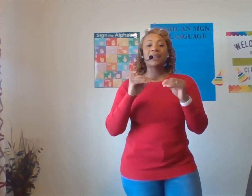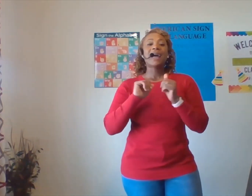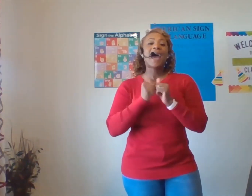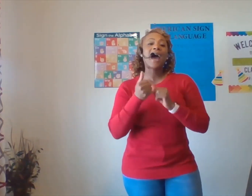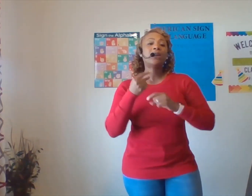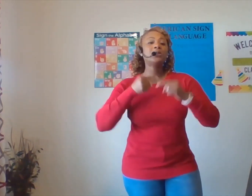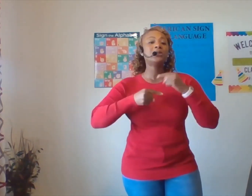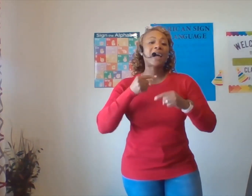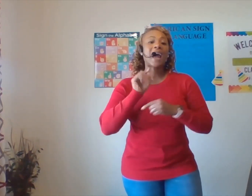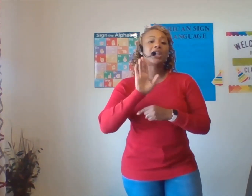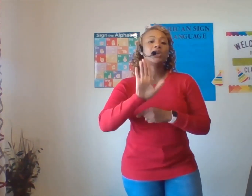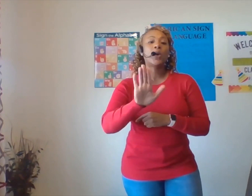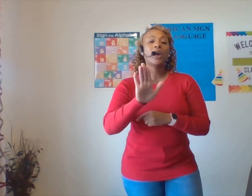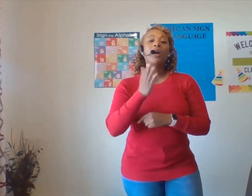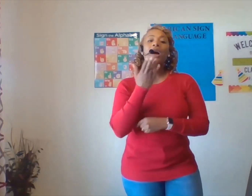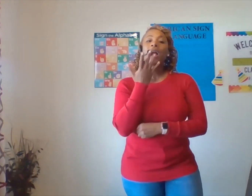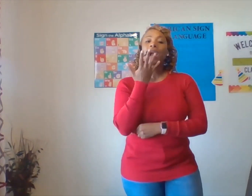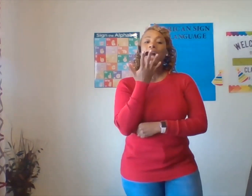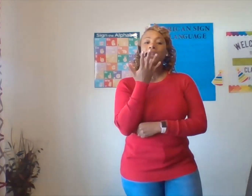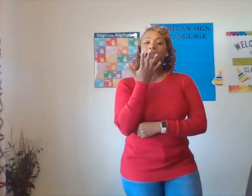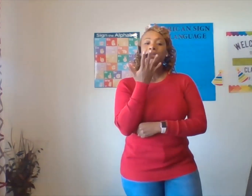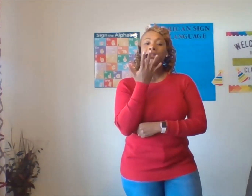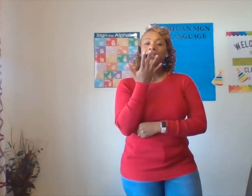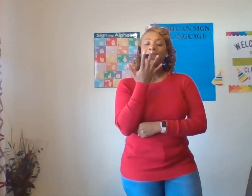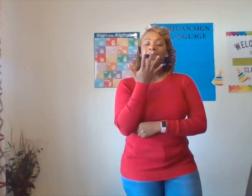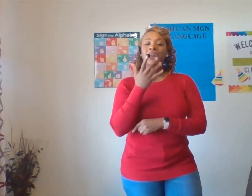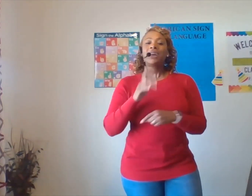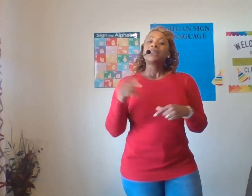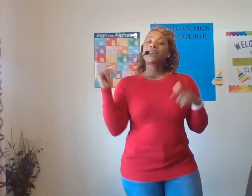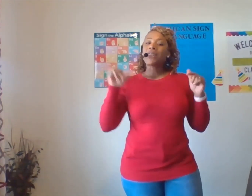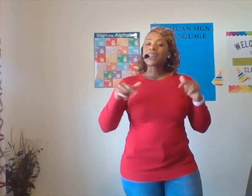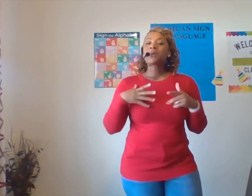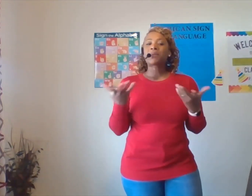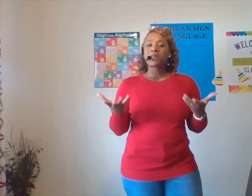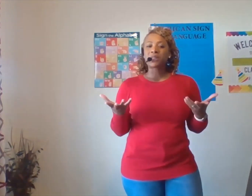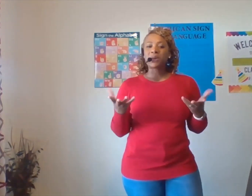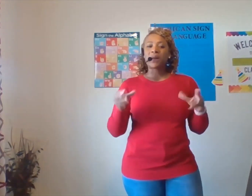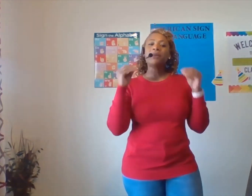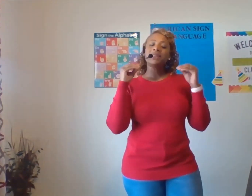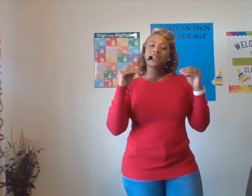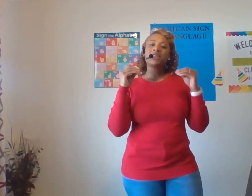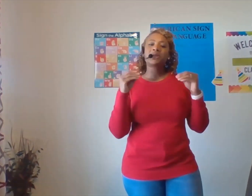how to sign your colors so that's what I'm gonna do I'm going to teach you guys